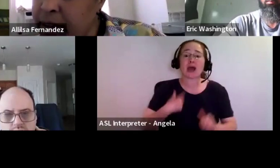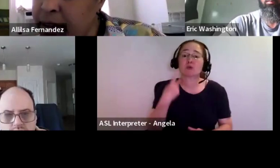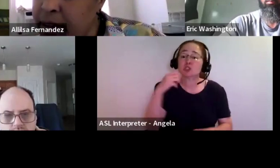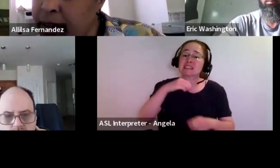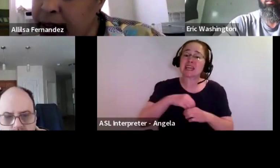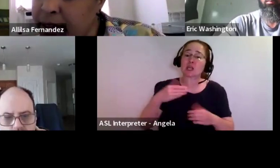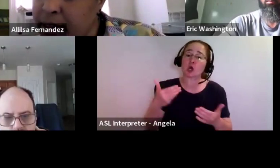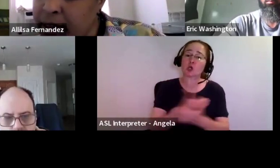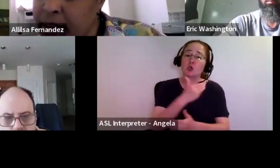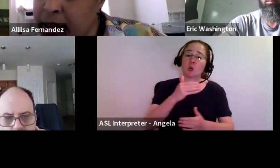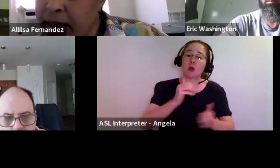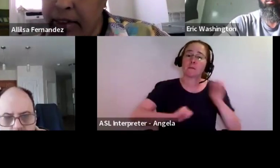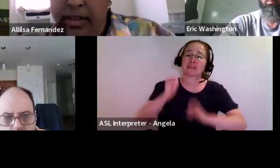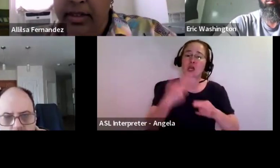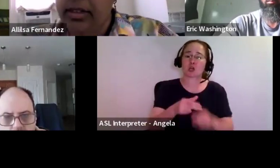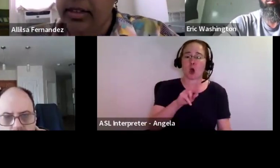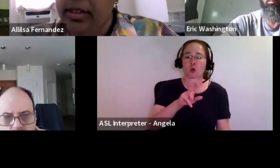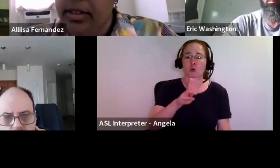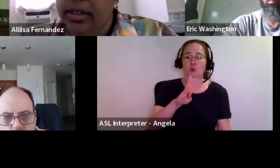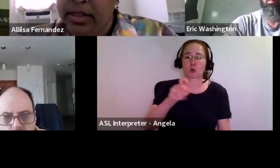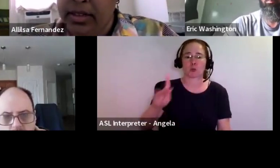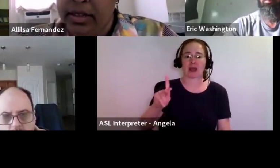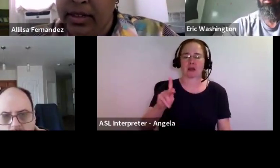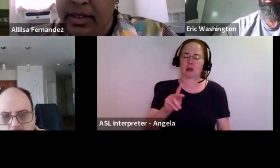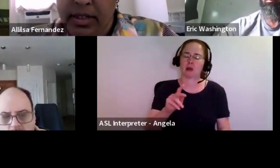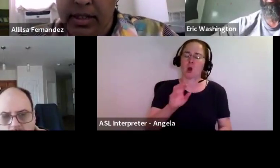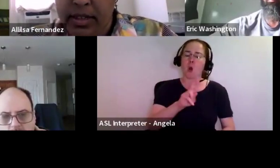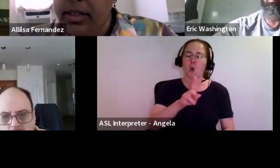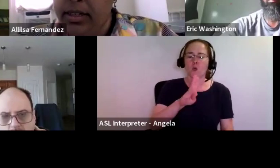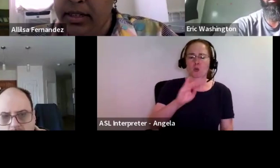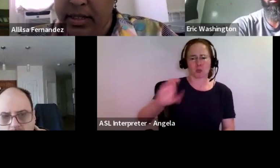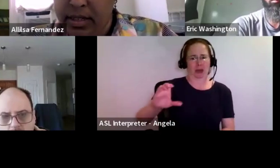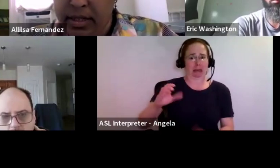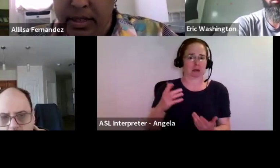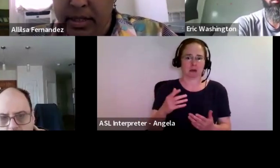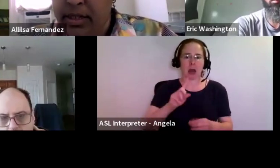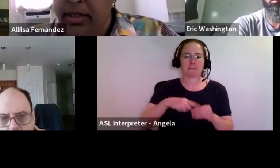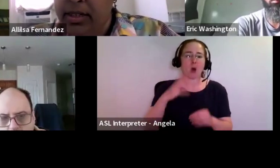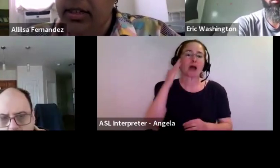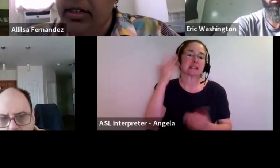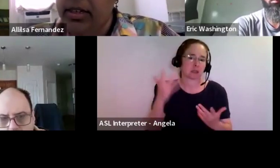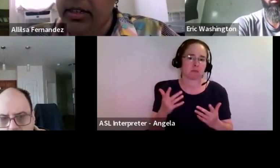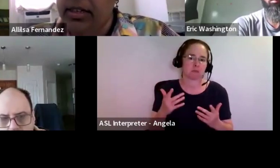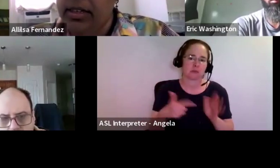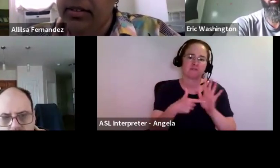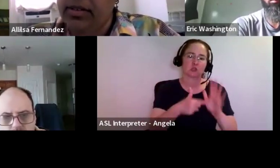called Rubik about autism featuring self advocates. It's important to have accurate representation everywhere.